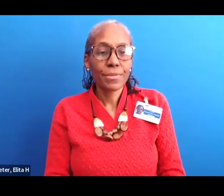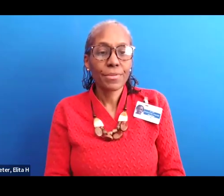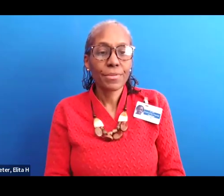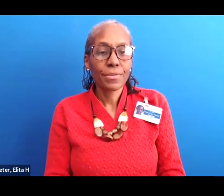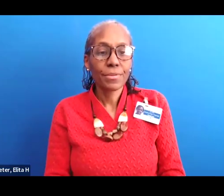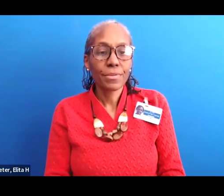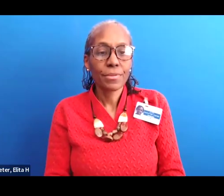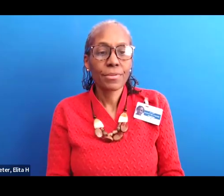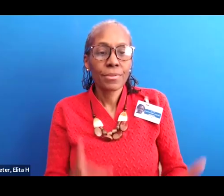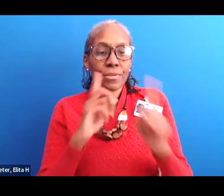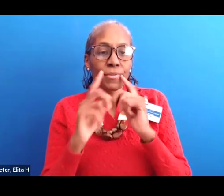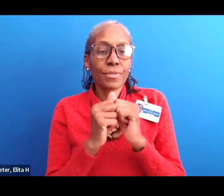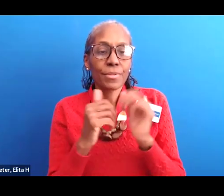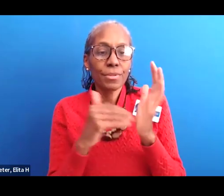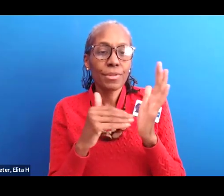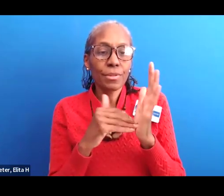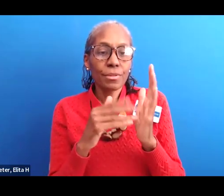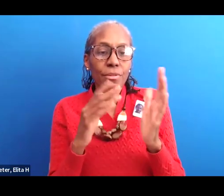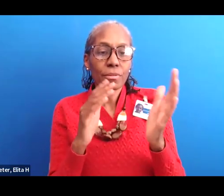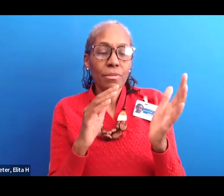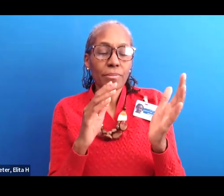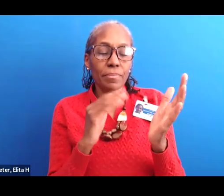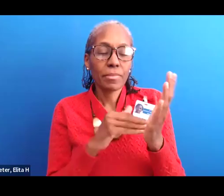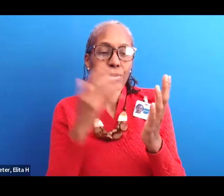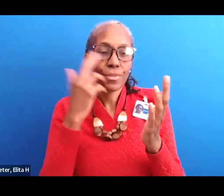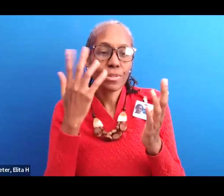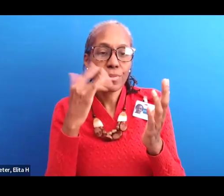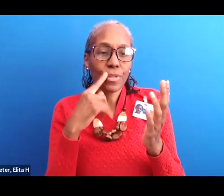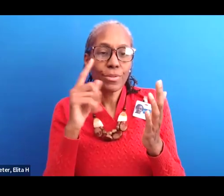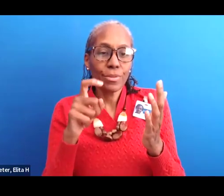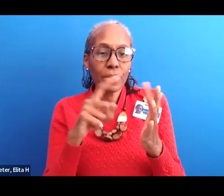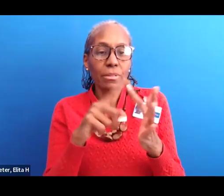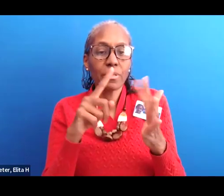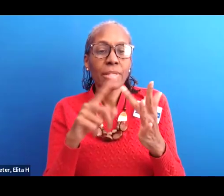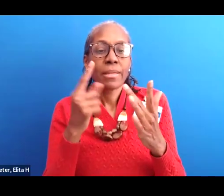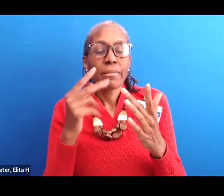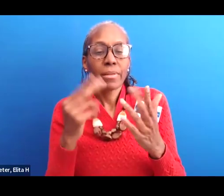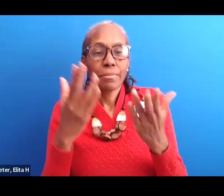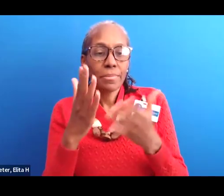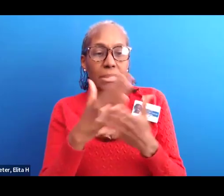But talk to your primary care physician, get medical reasons why you need these and you might have some success.